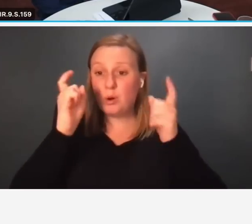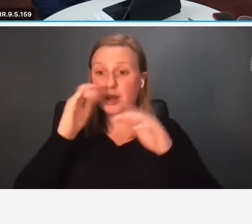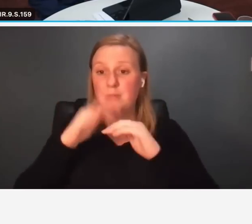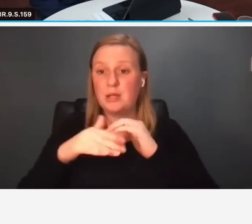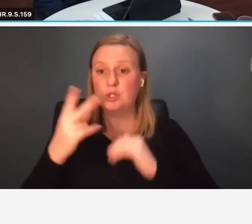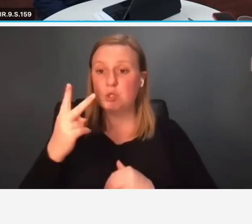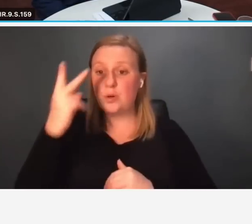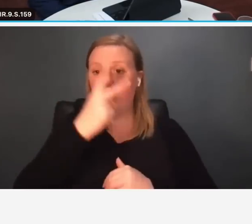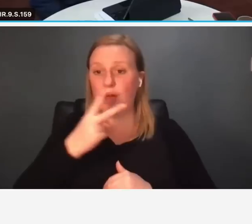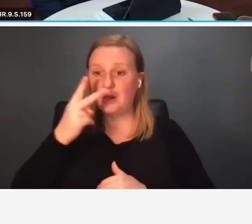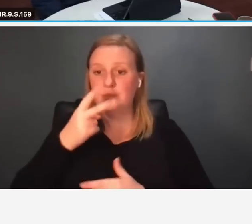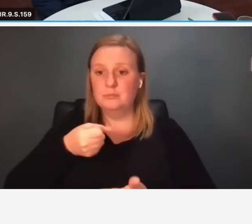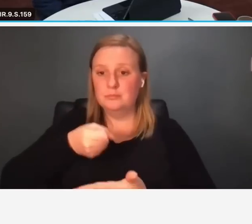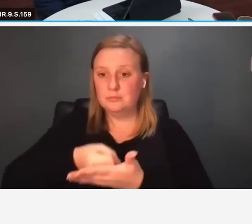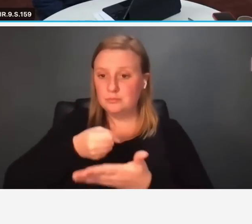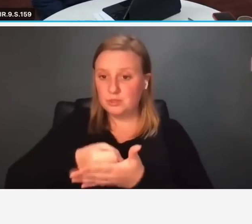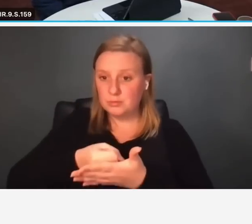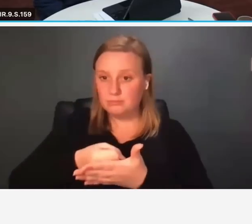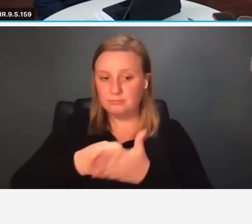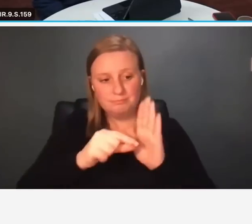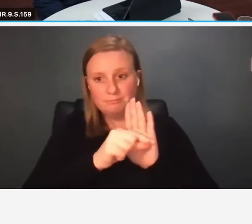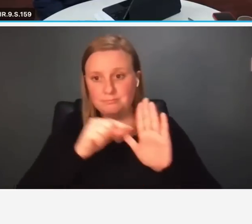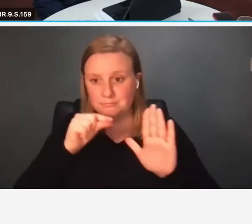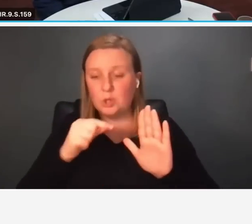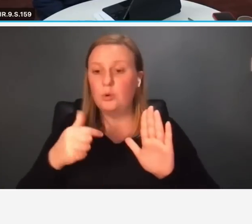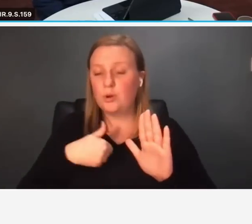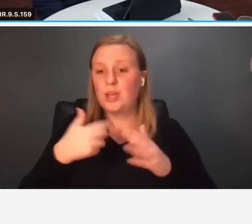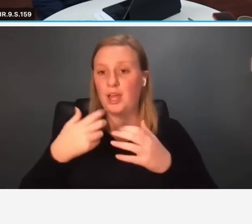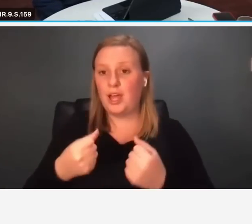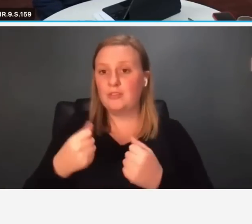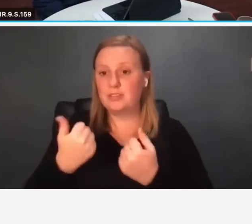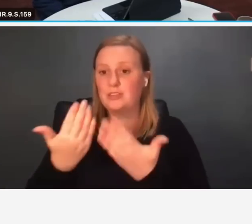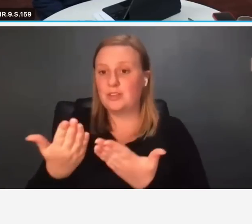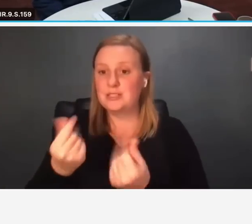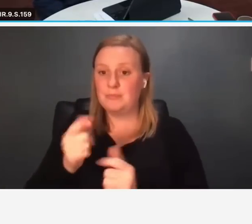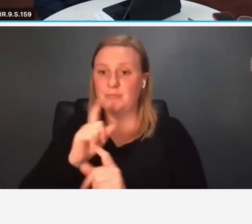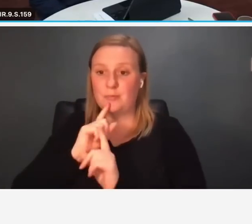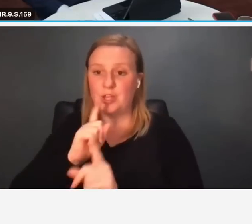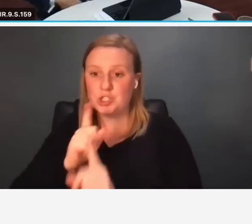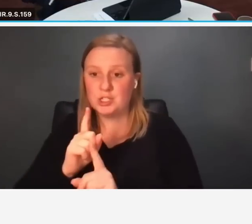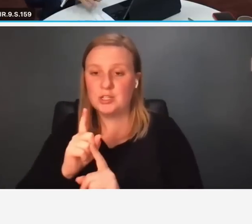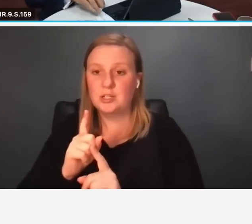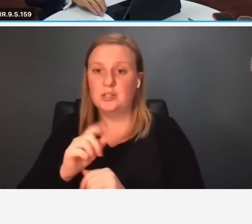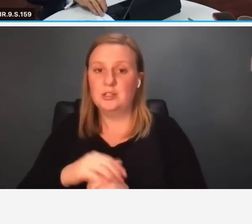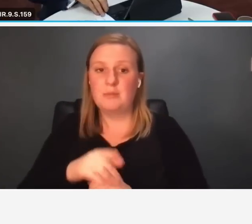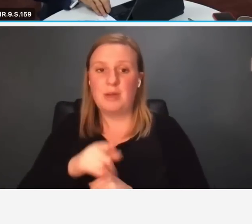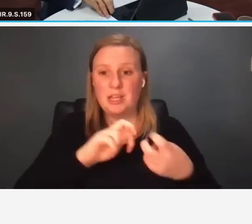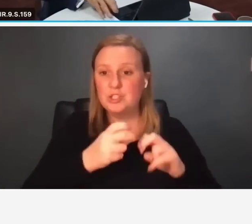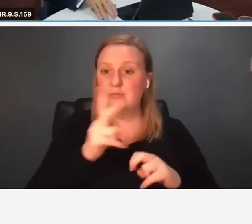So we have issued some guidance on that. The issue still gets discussed. So please look at our website for our guidance on